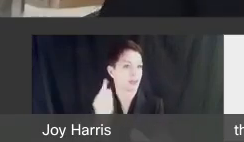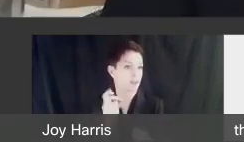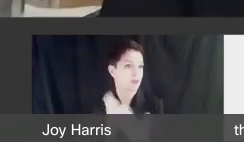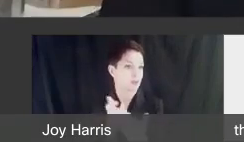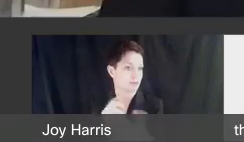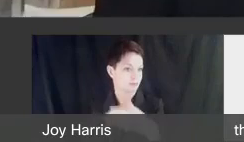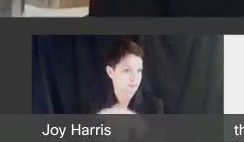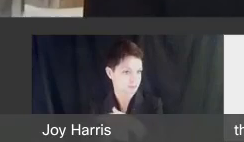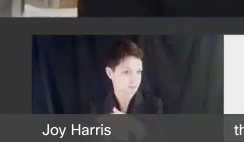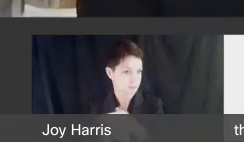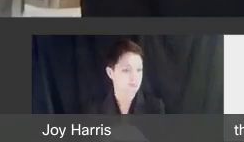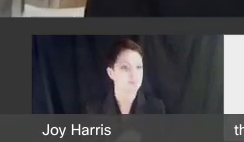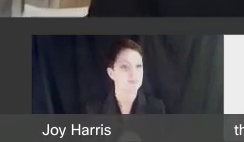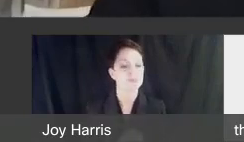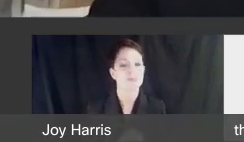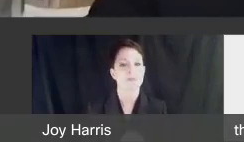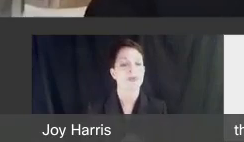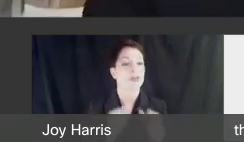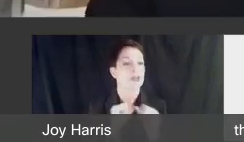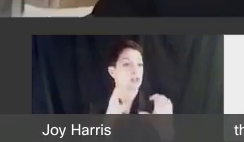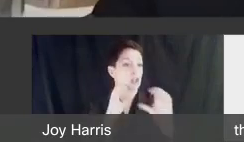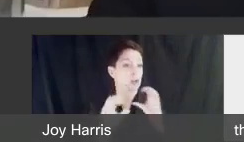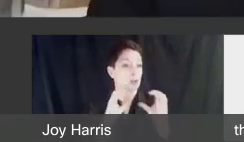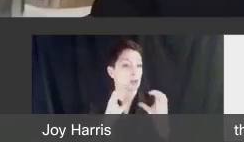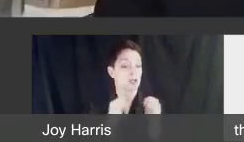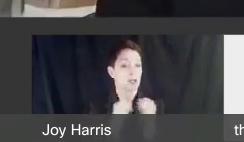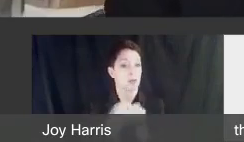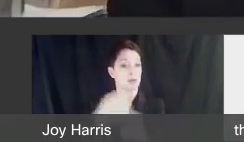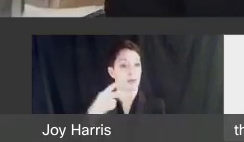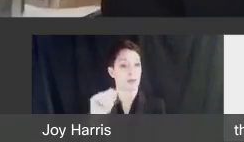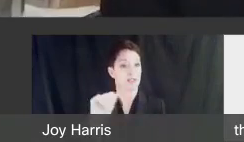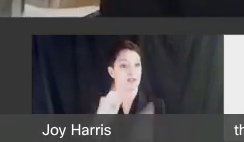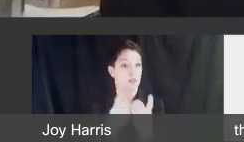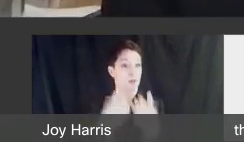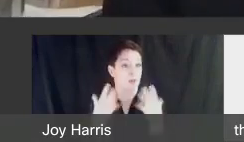We continue to communicate to the Pennsylvania Department of Health that we have the capacity